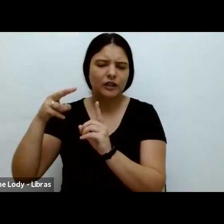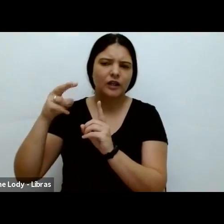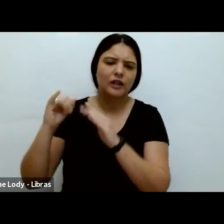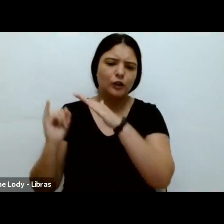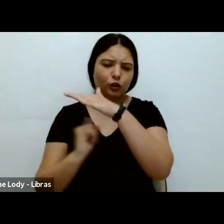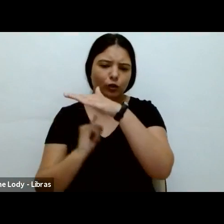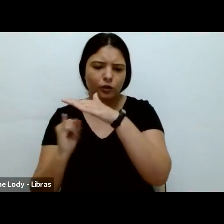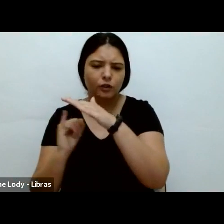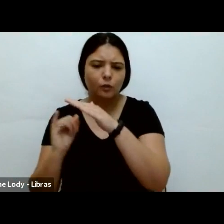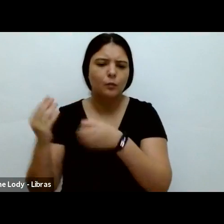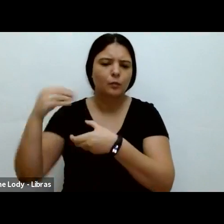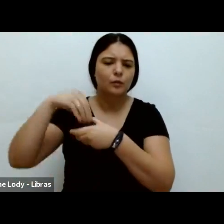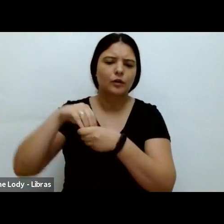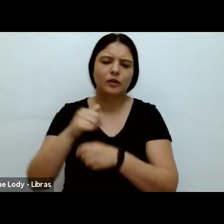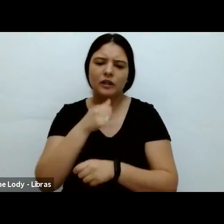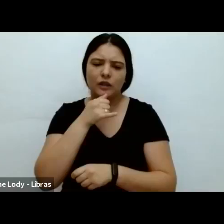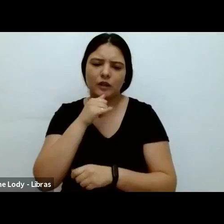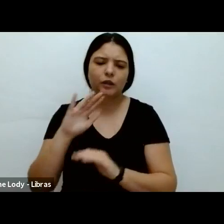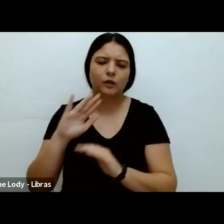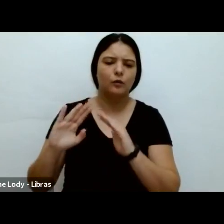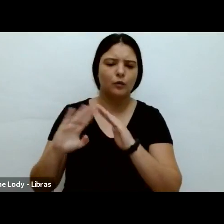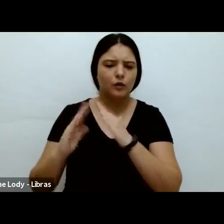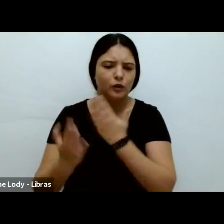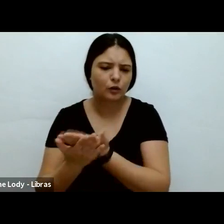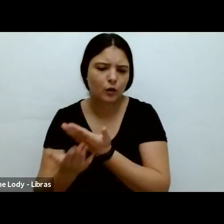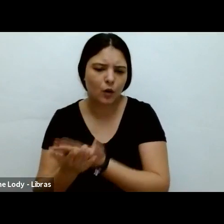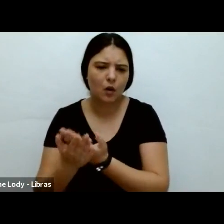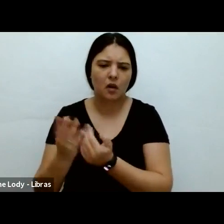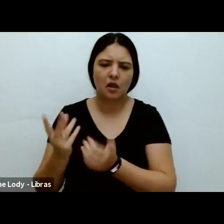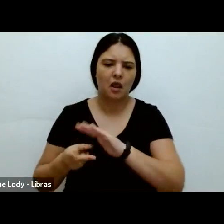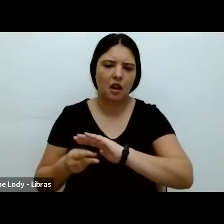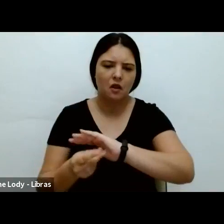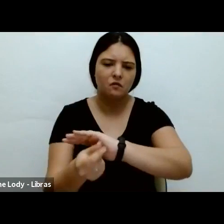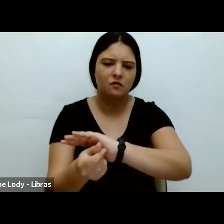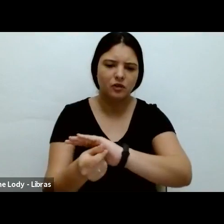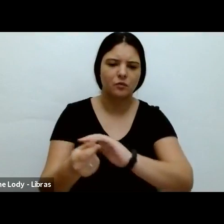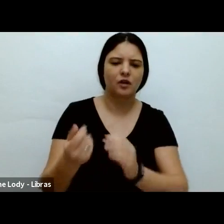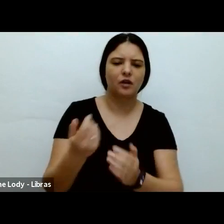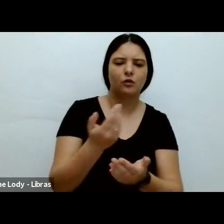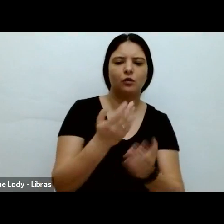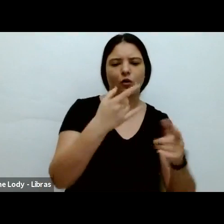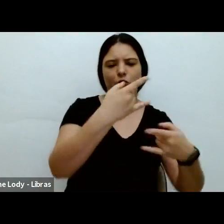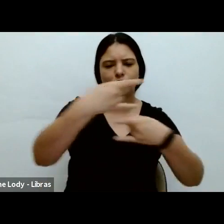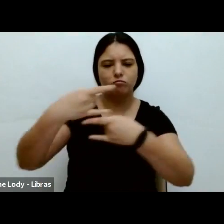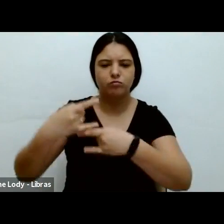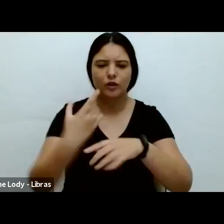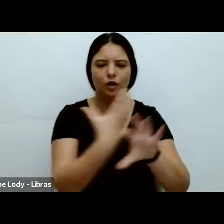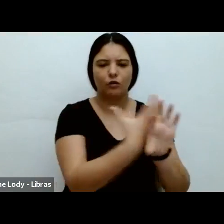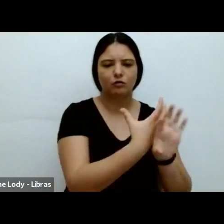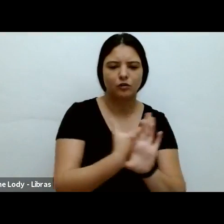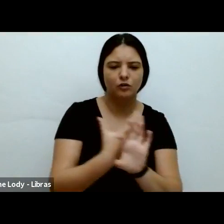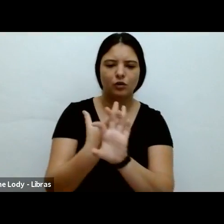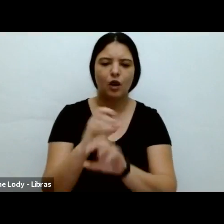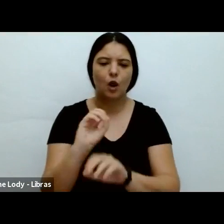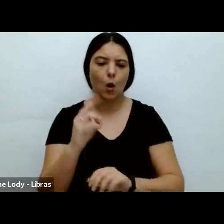hools where there are no investments for virtual classes or investments for virtual classes or teacher. teachers teachers were disrespect teachers were disrespected